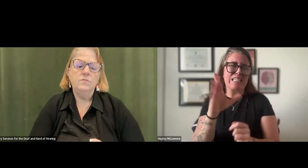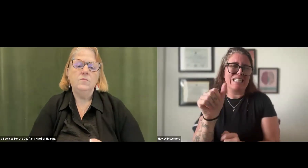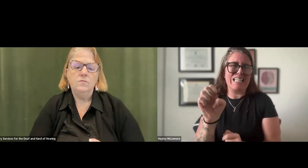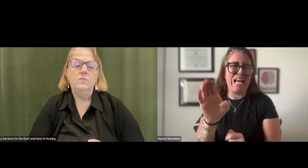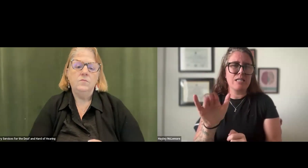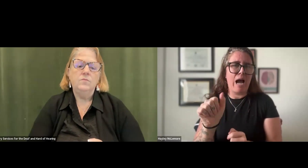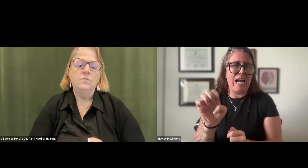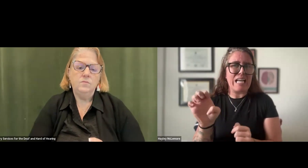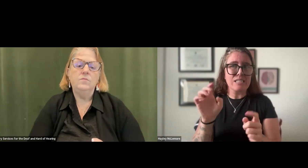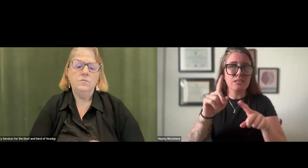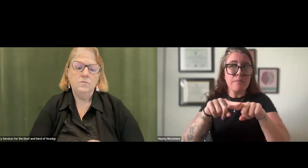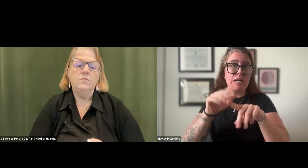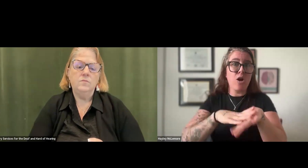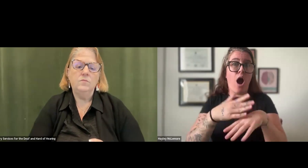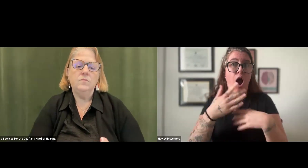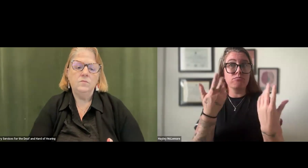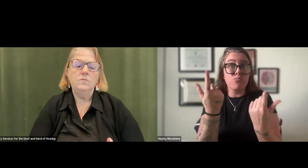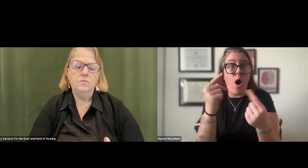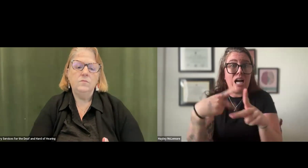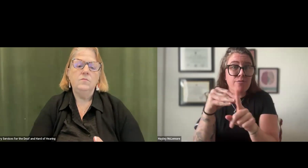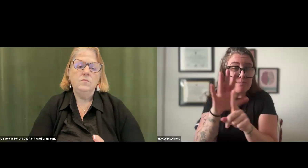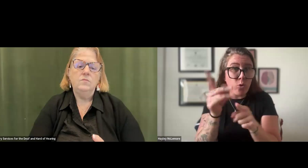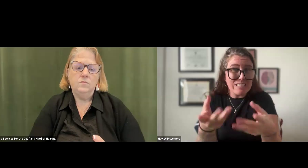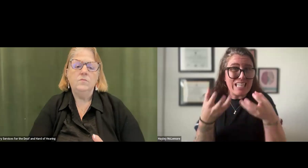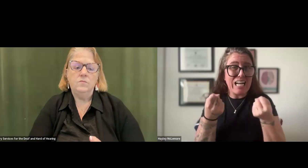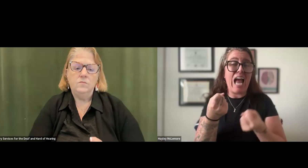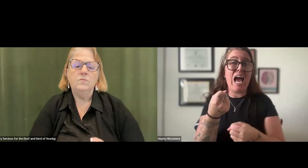And might be able to get support later in life. But really this is case by case.